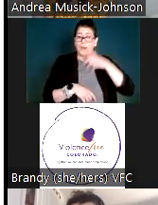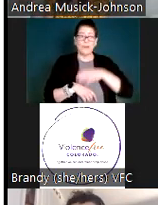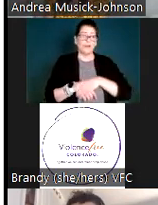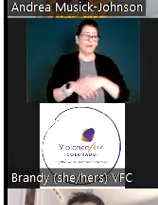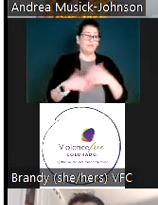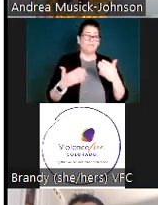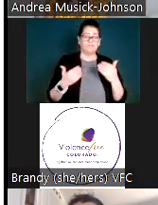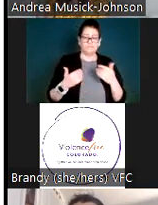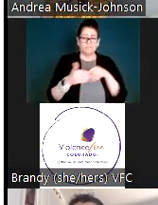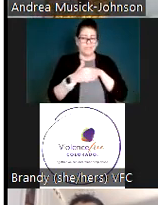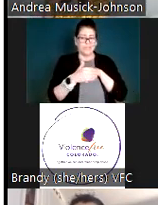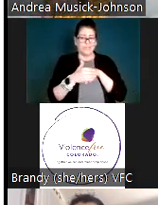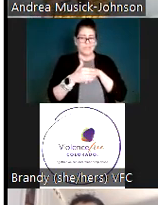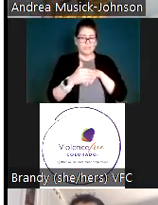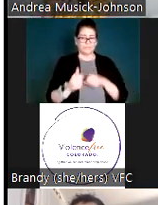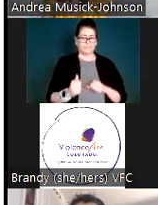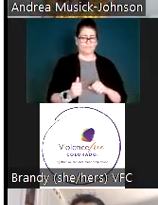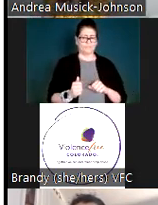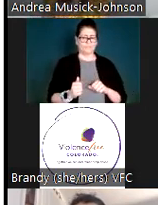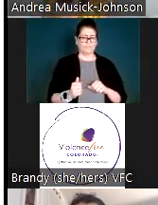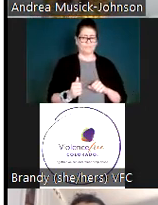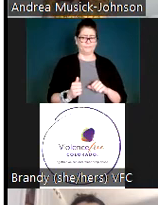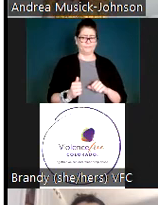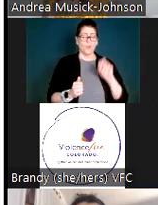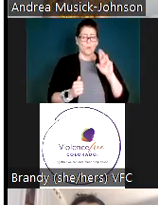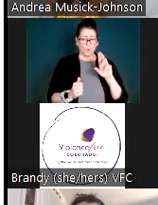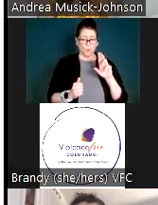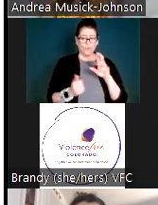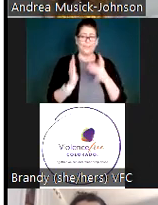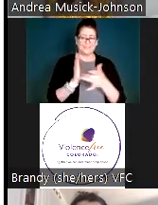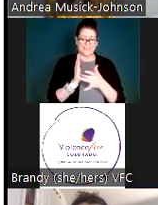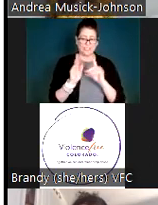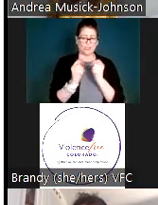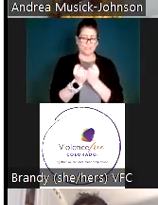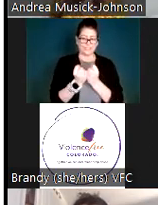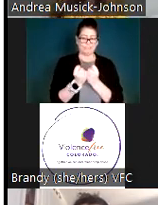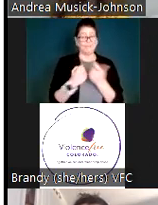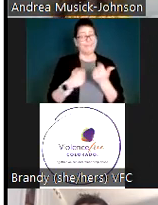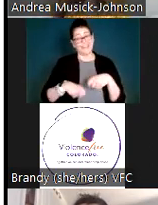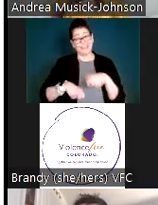and access the technical support team. So anytime of the day, if you need help